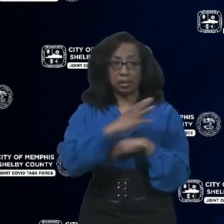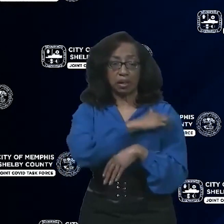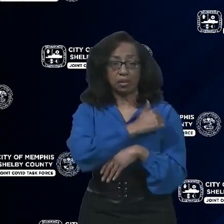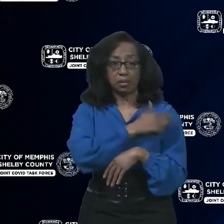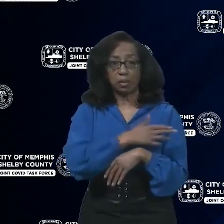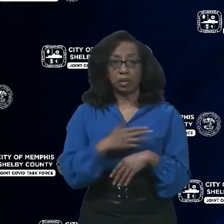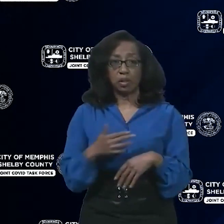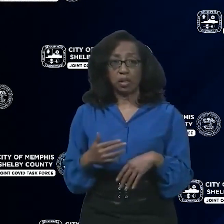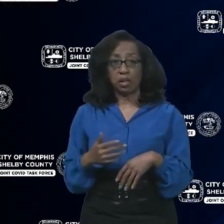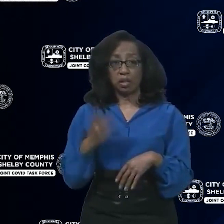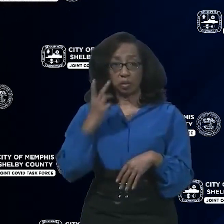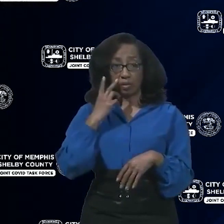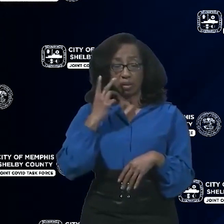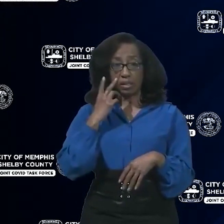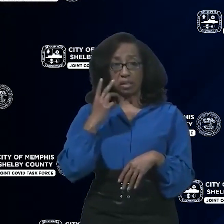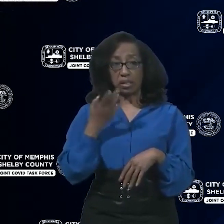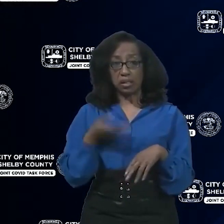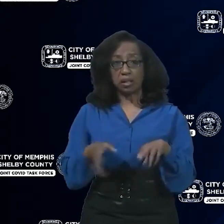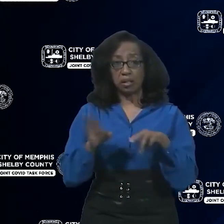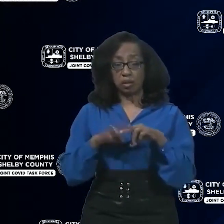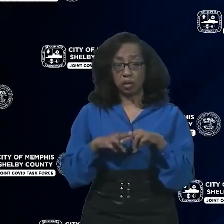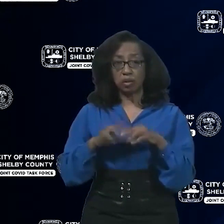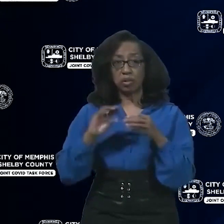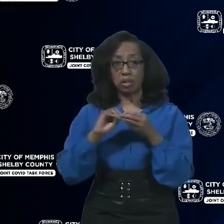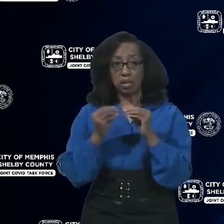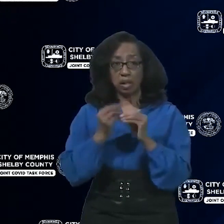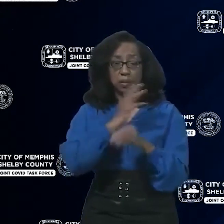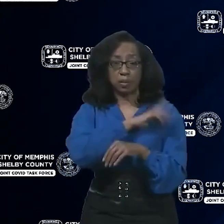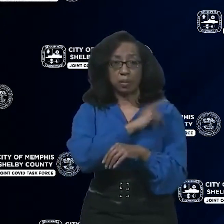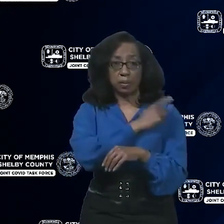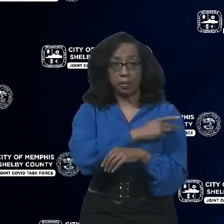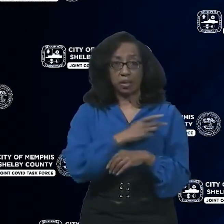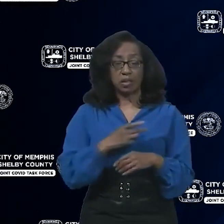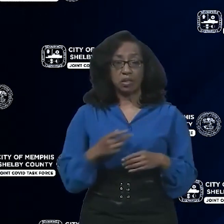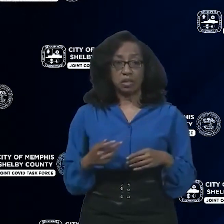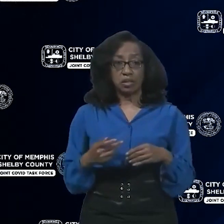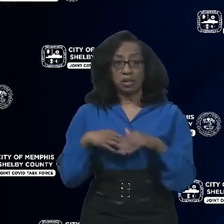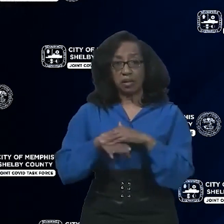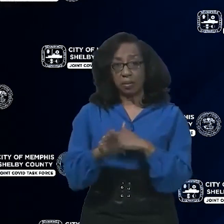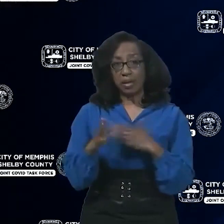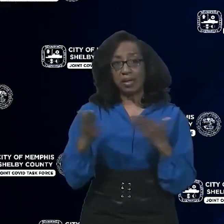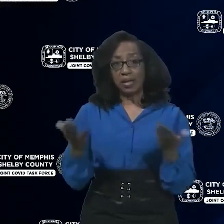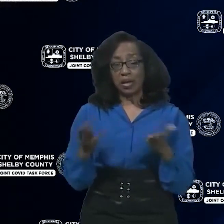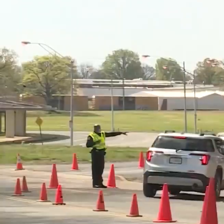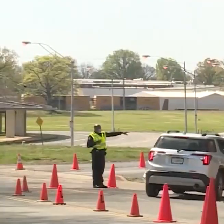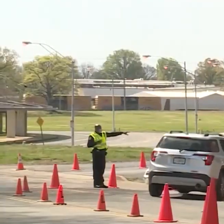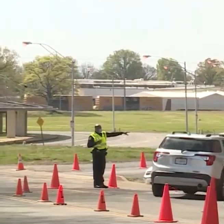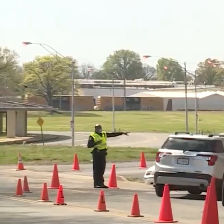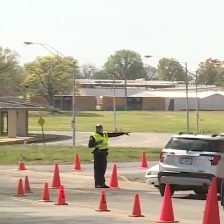HAVE BEEN REPORTS FROM MISSISSIPPI AND ARKANSAS THAT THAT SHOWN AN INCREASE IN THEIR PEDIATRIC PATIENTS THAT HAVE BEEN ADMITTED TO THEIR HOSPITALS THERE AND I CAN SAY